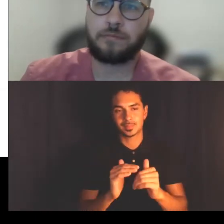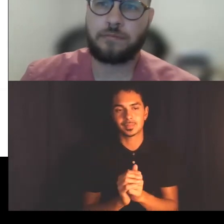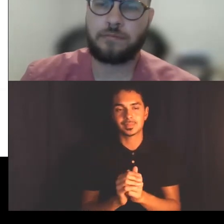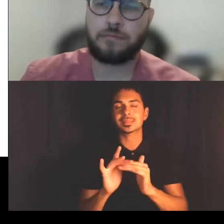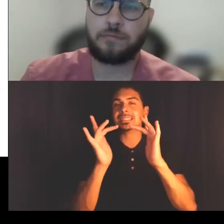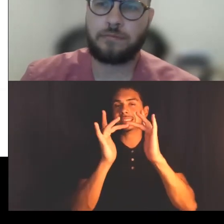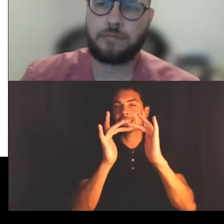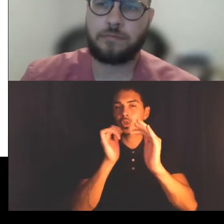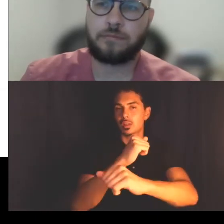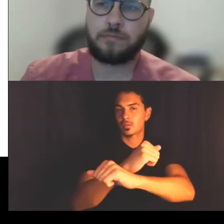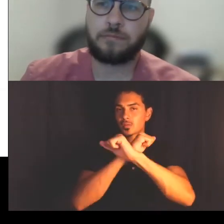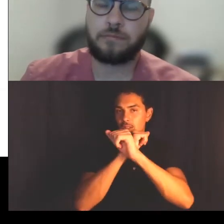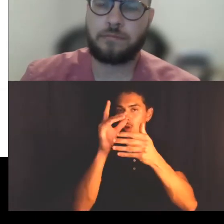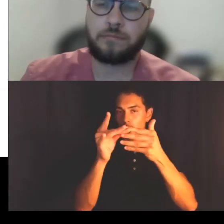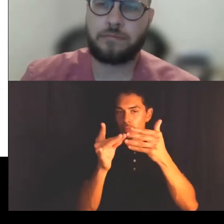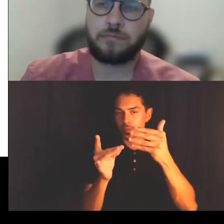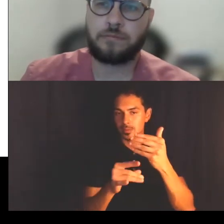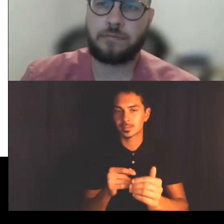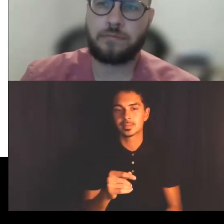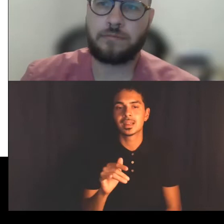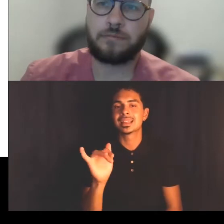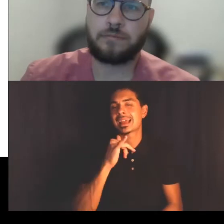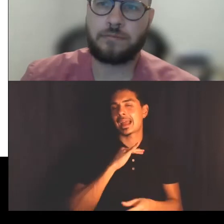of different organizations, especially right now,